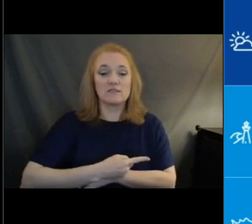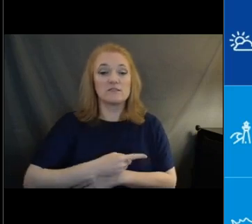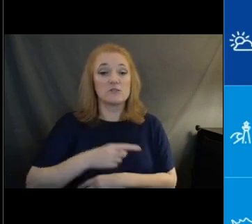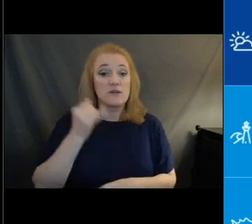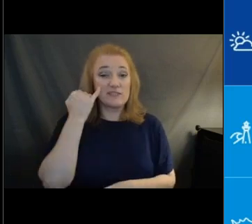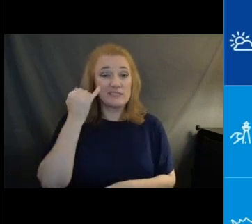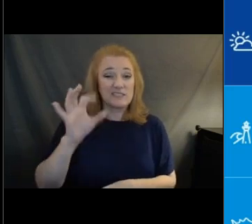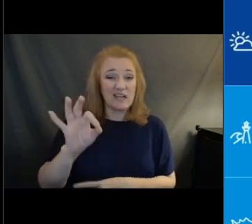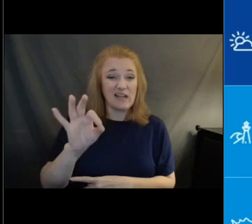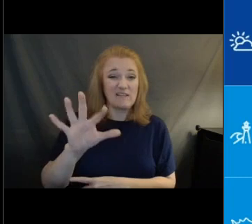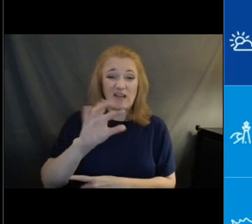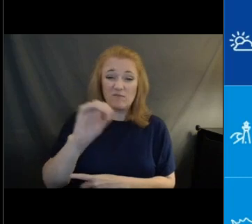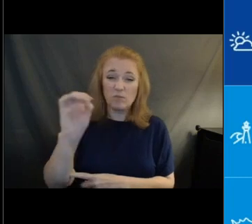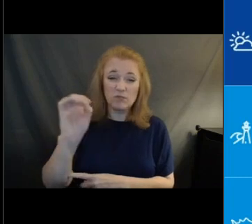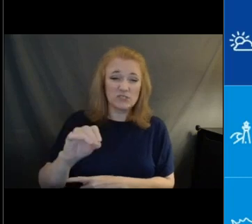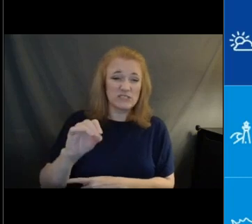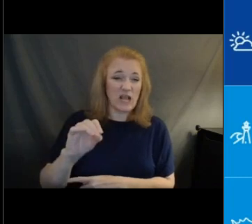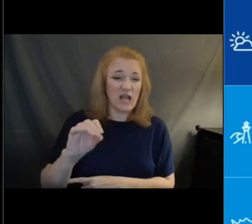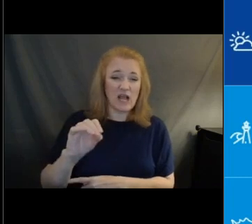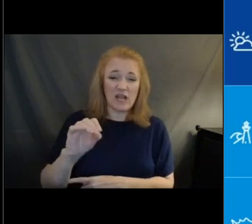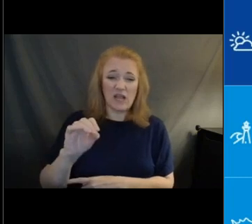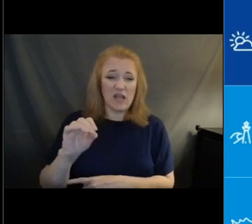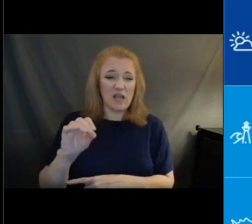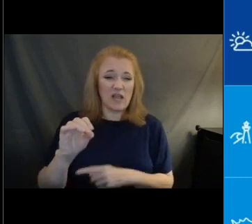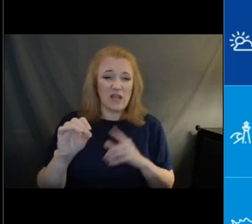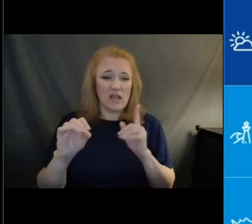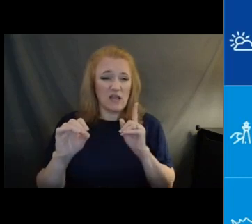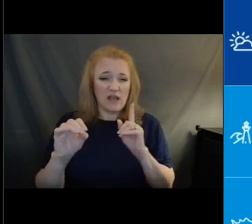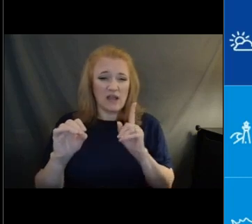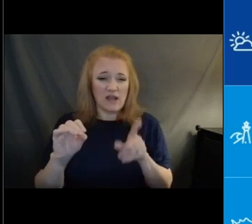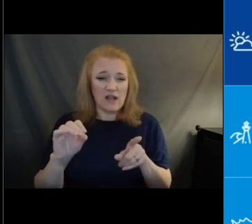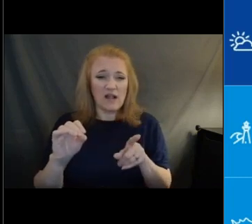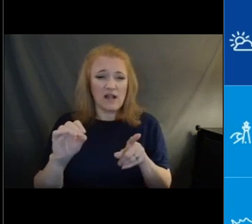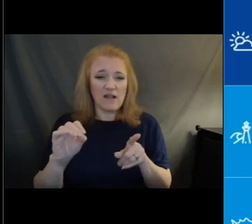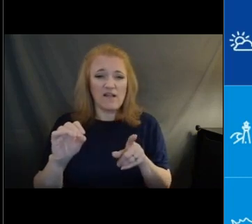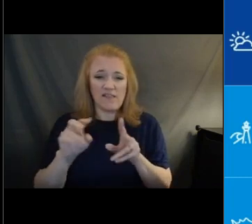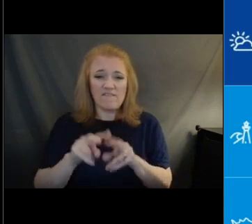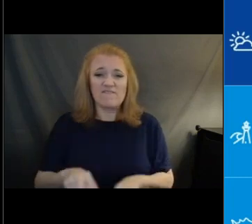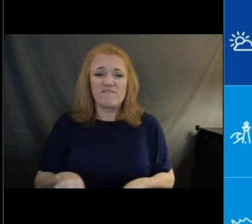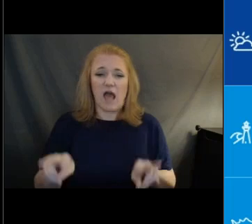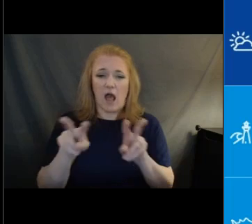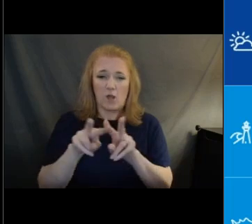value and that uses our official monthly outlook, as I mentioned this is updated twice per month